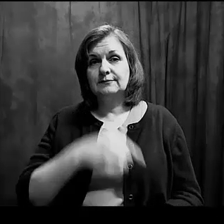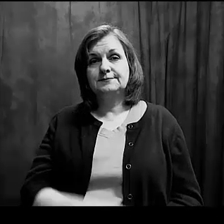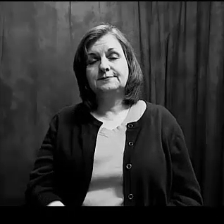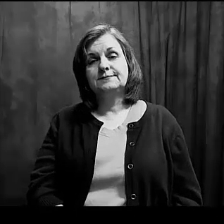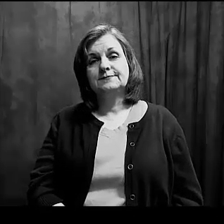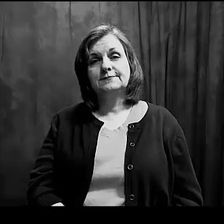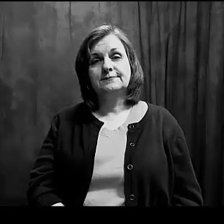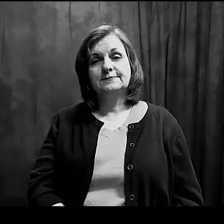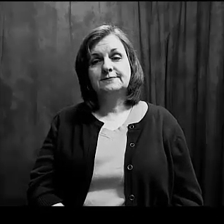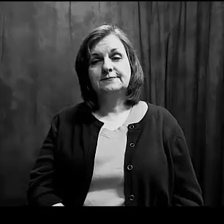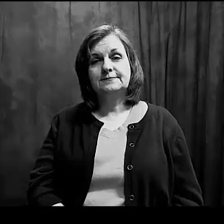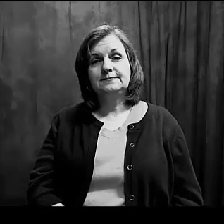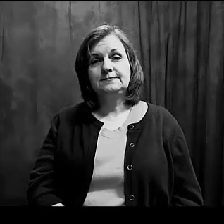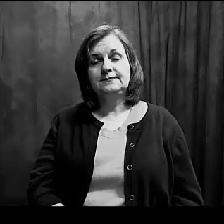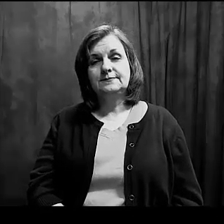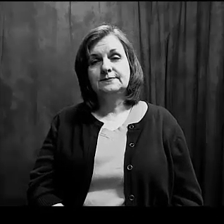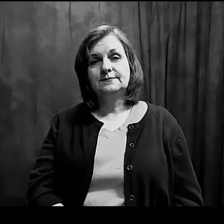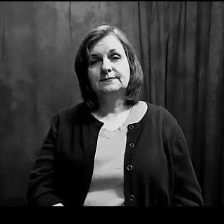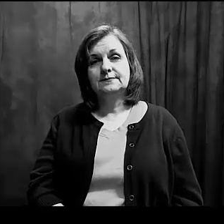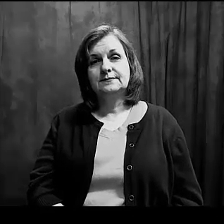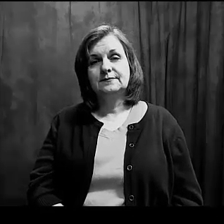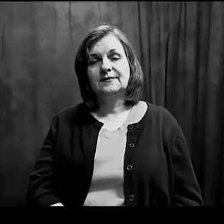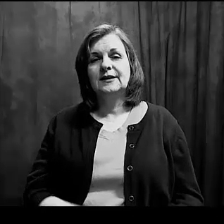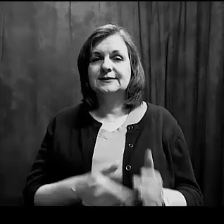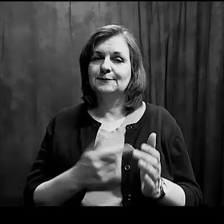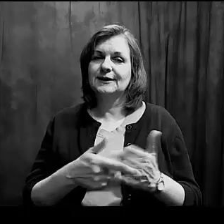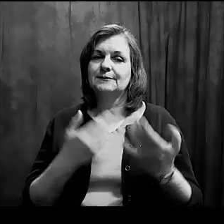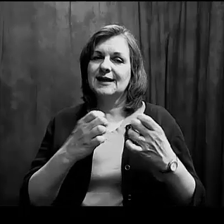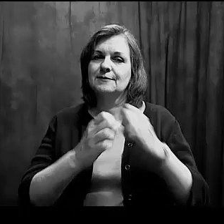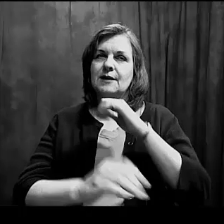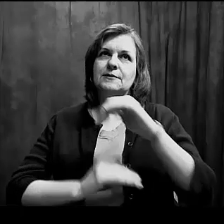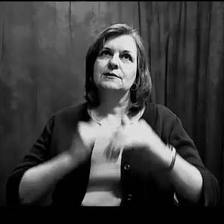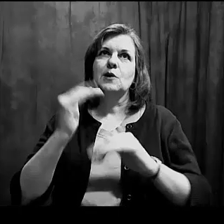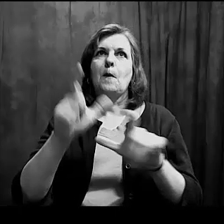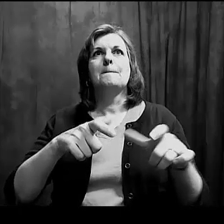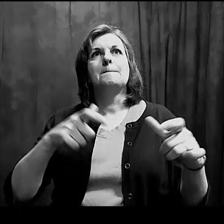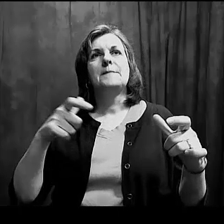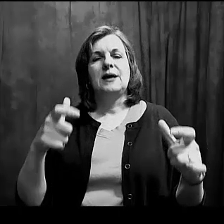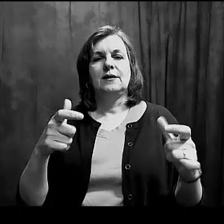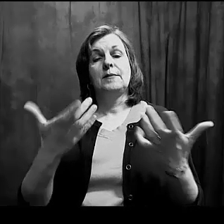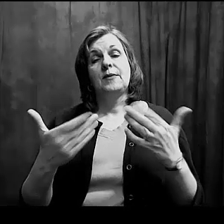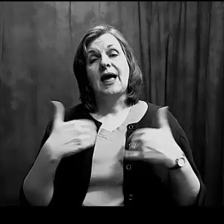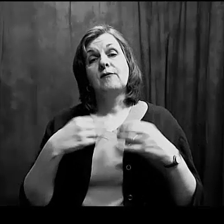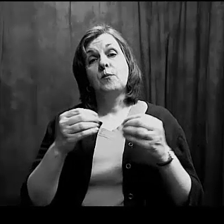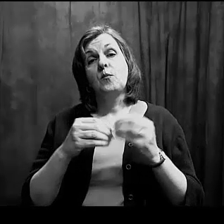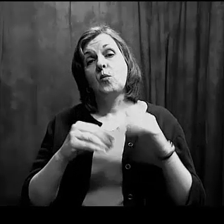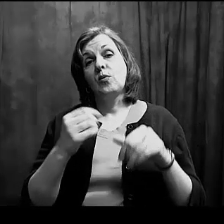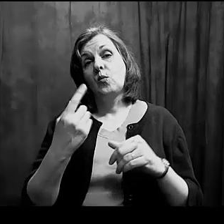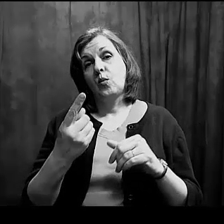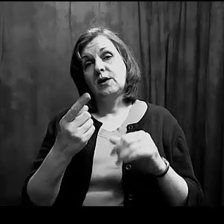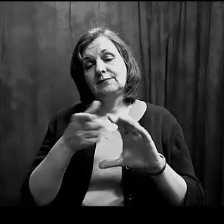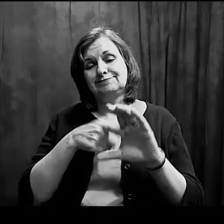in many cases these enzymes are so large that they might have more than one active site